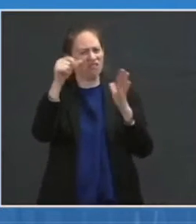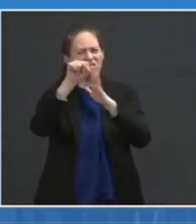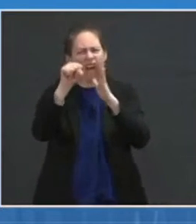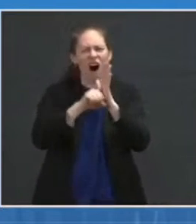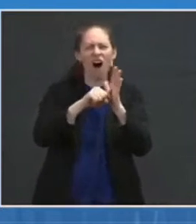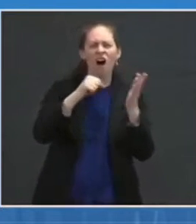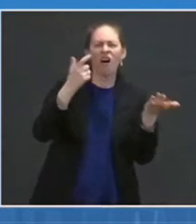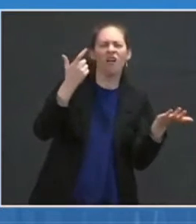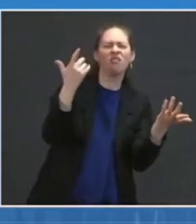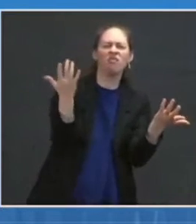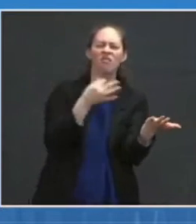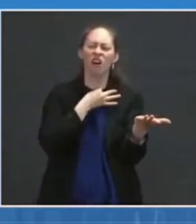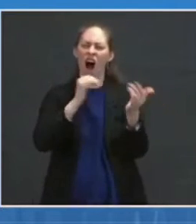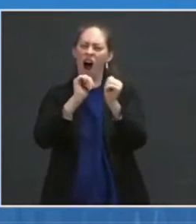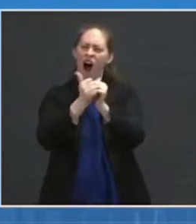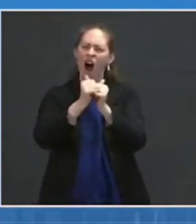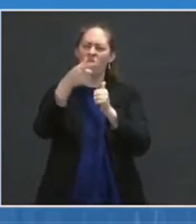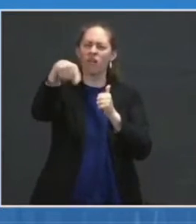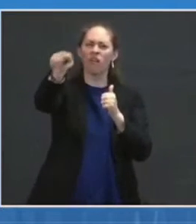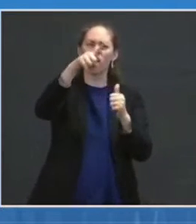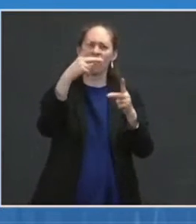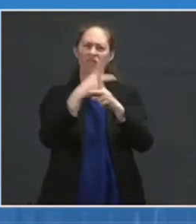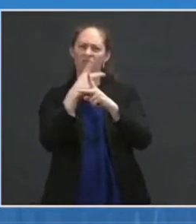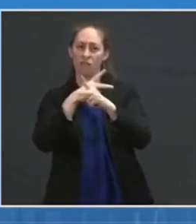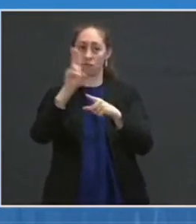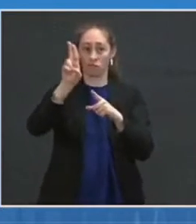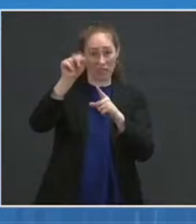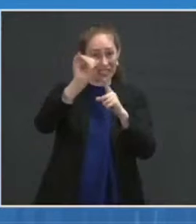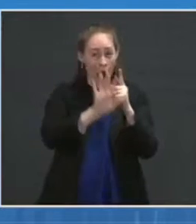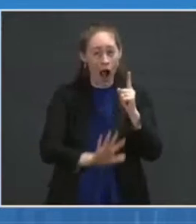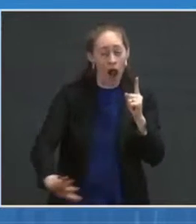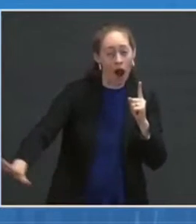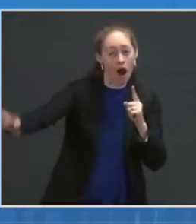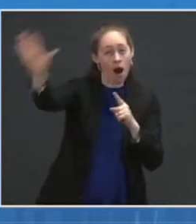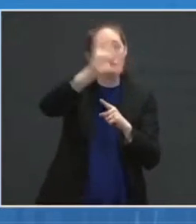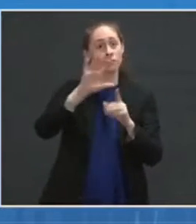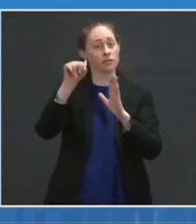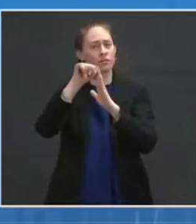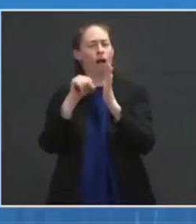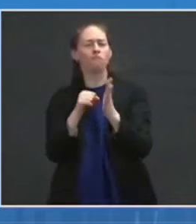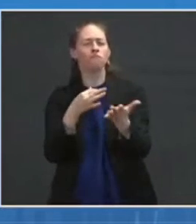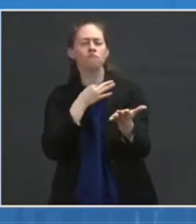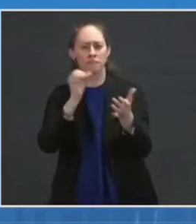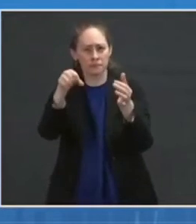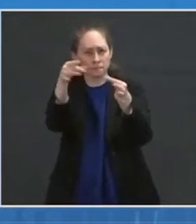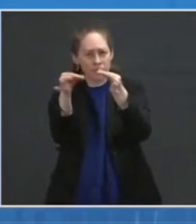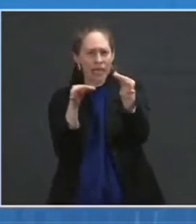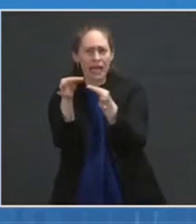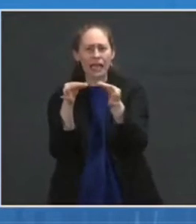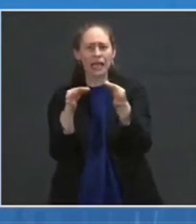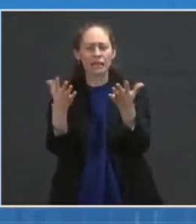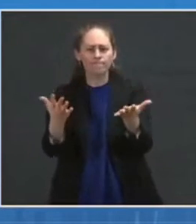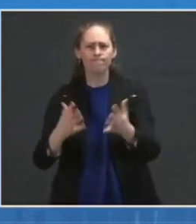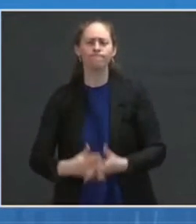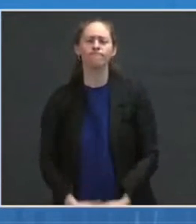ARE DOING WITH DISTRIBUTION AND WHERE THEY NEED HELP? HAVE YOU DONE SOMETHING LIKE THAT? SOME KIND OF COMPREHENSIVE LOOK?